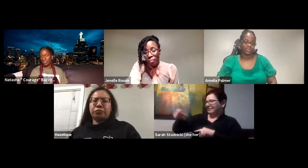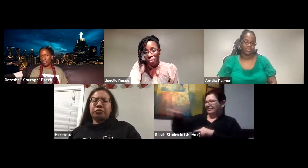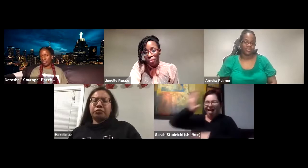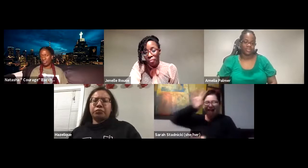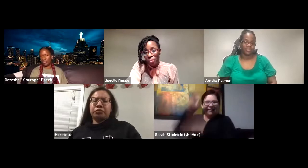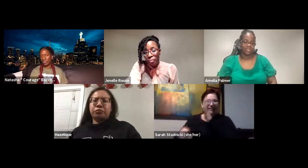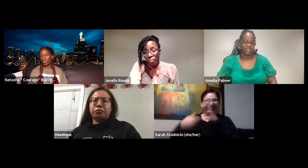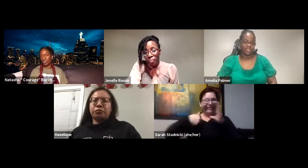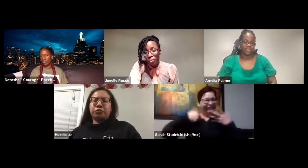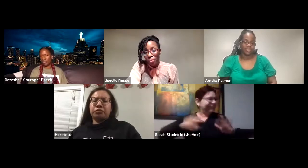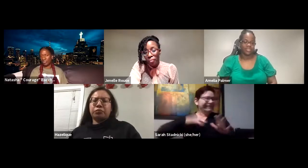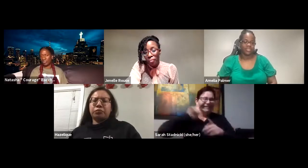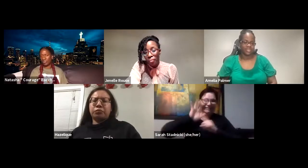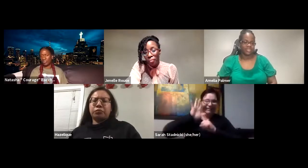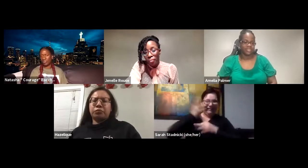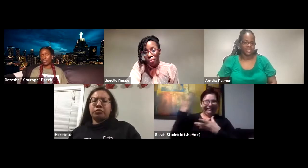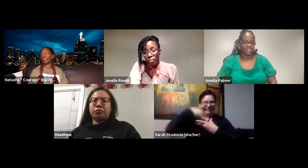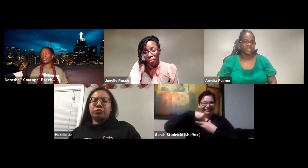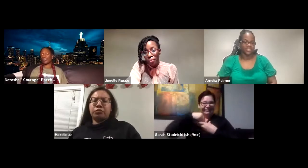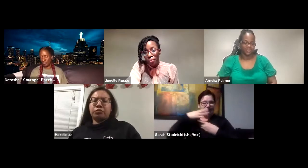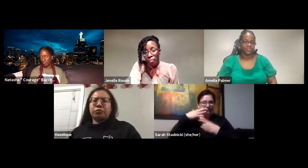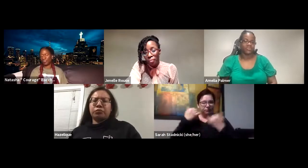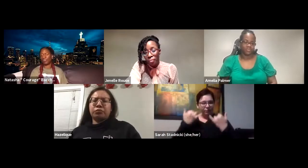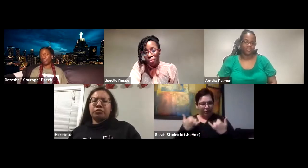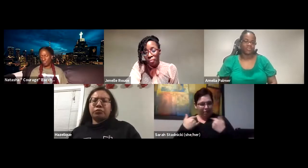you see the people who are just, you know, it's the trendy thing right now, it's fascinating...